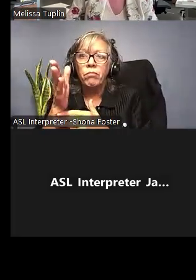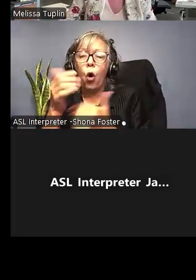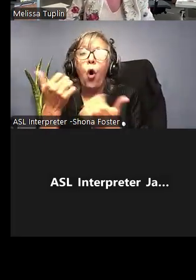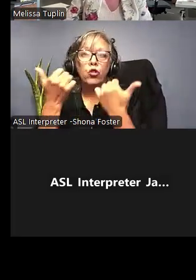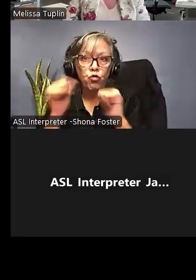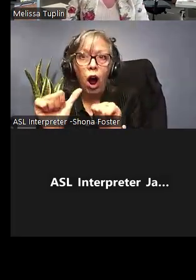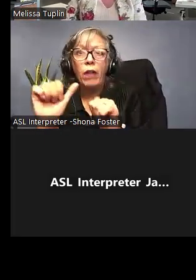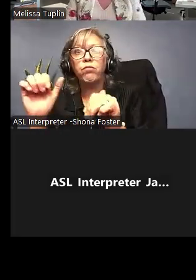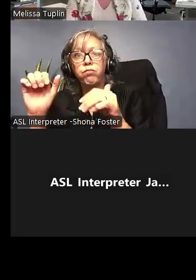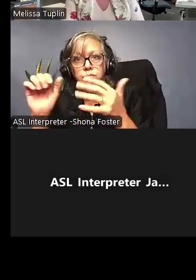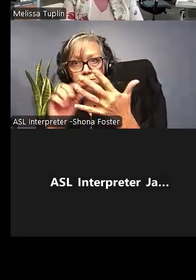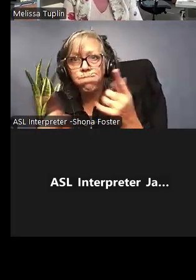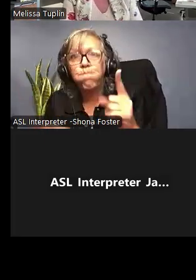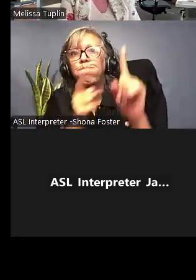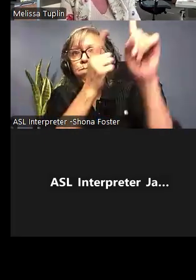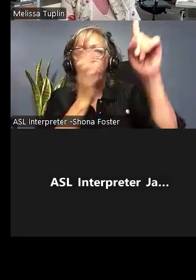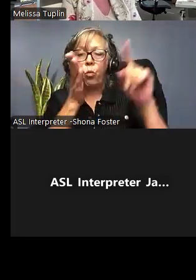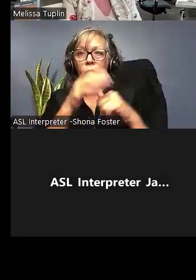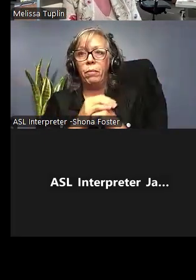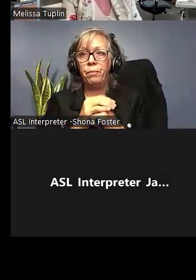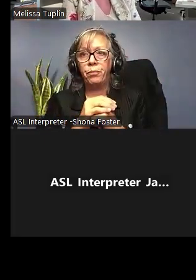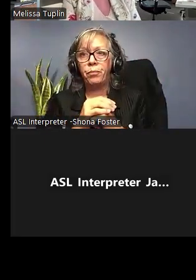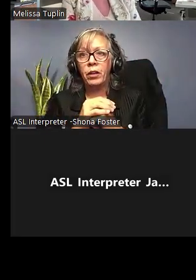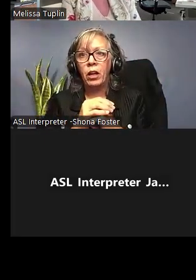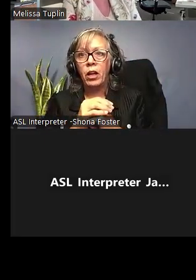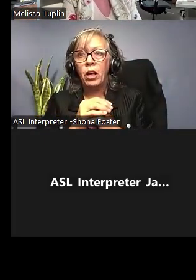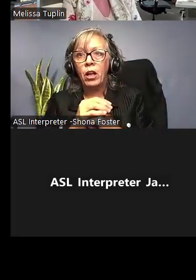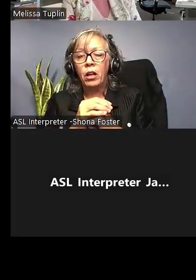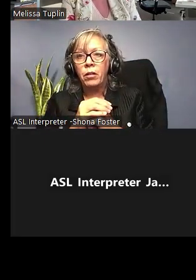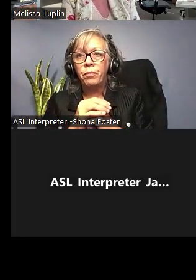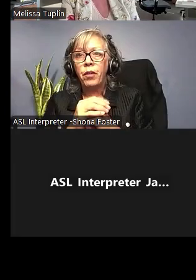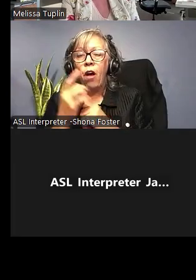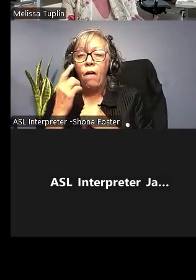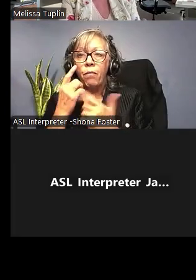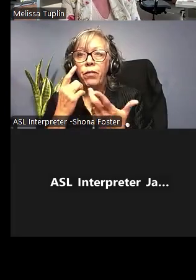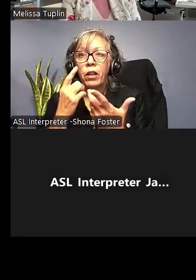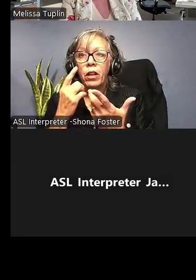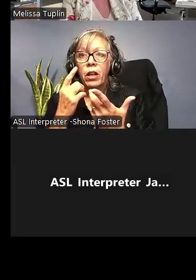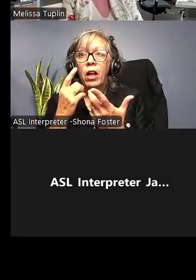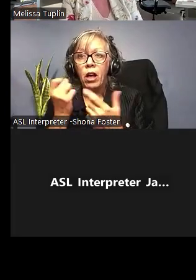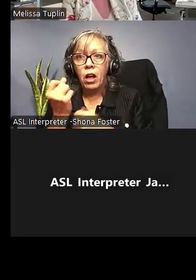commitment to the living and working conditions of arts professionals is a core distinction between